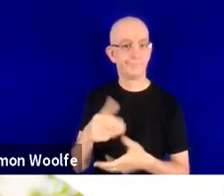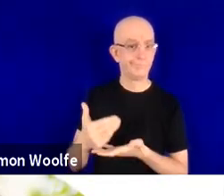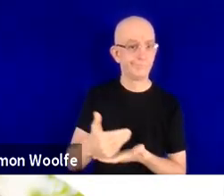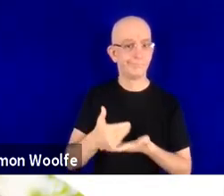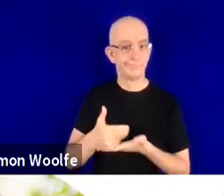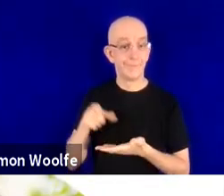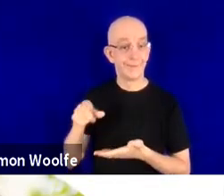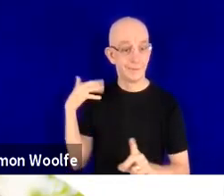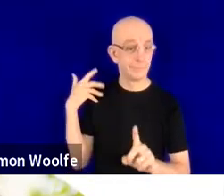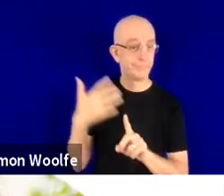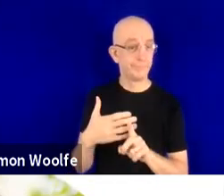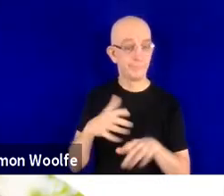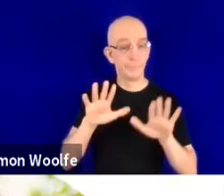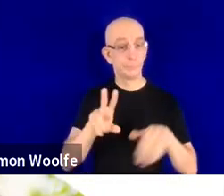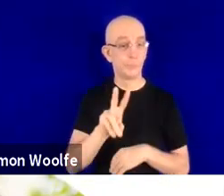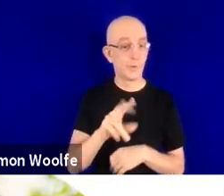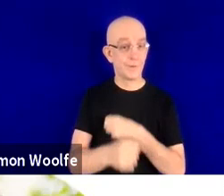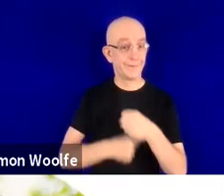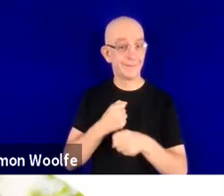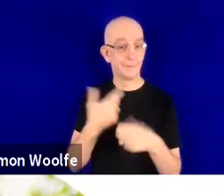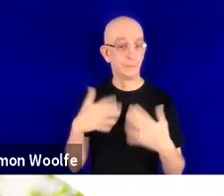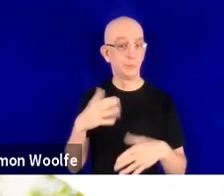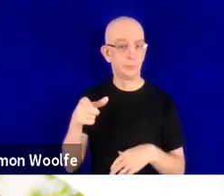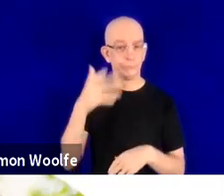undertaking research and conducting training activities